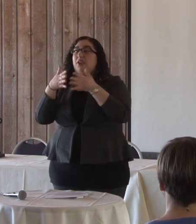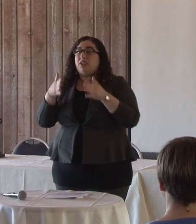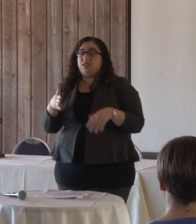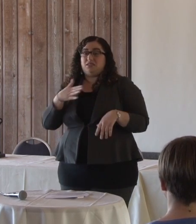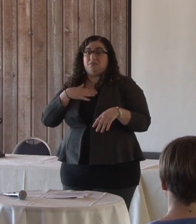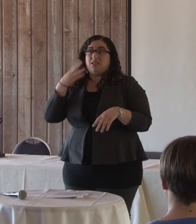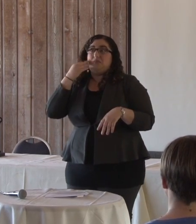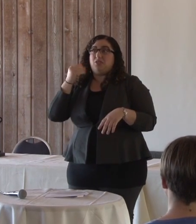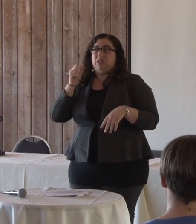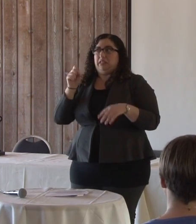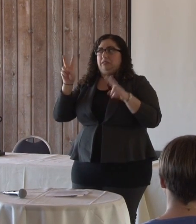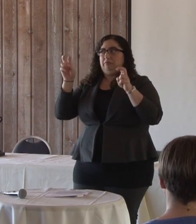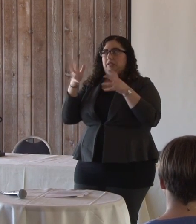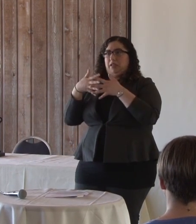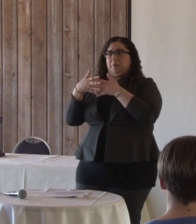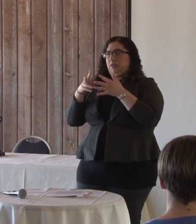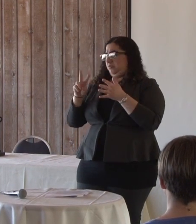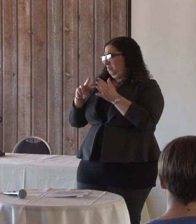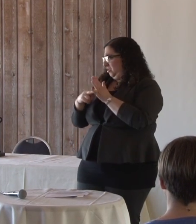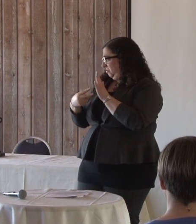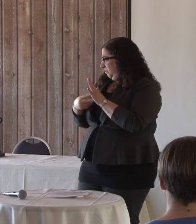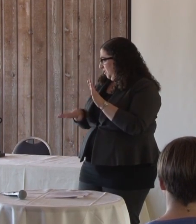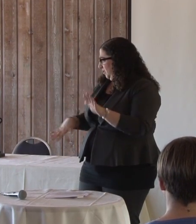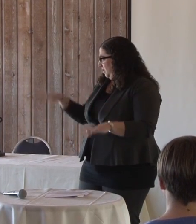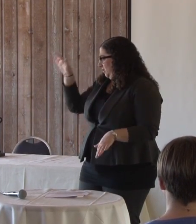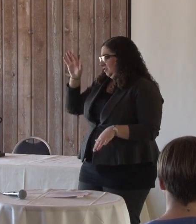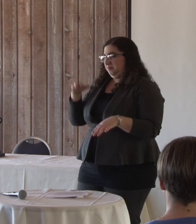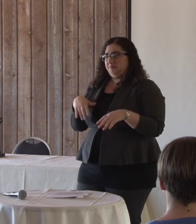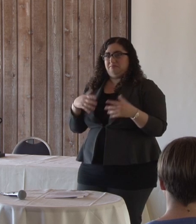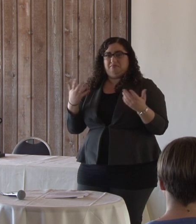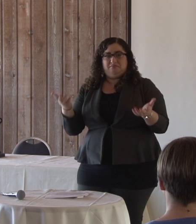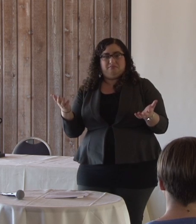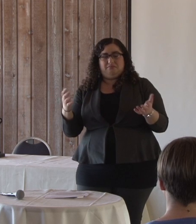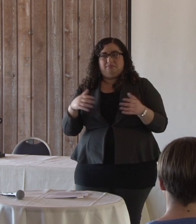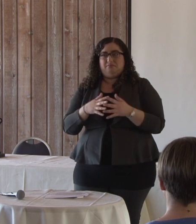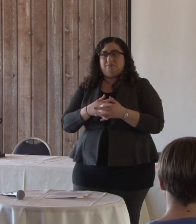my identity as a refugee, as a deaf woman. And has an American.